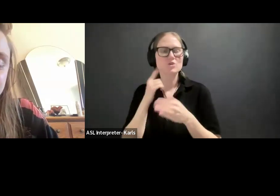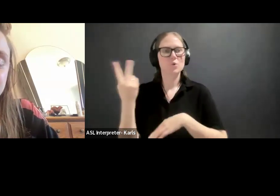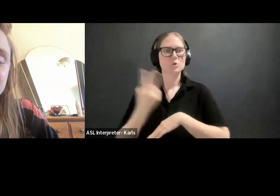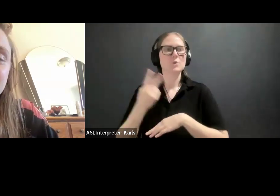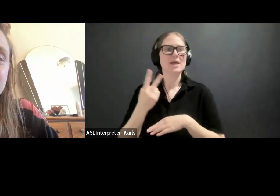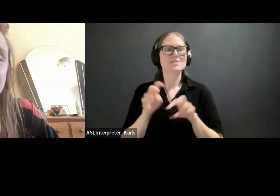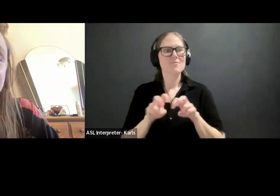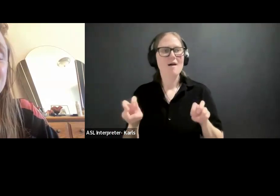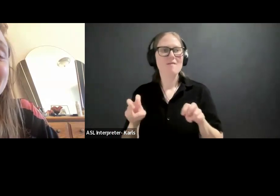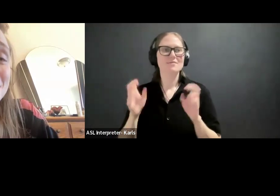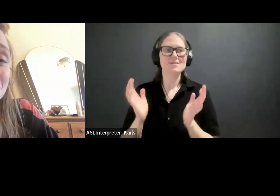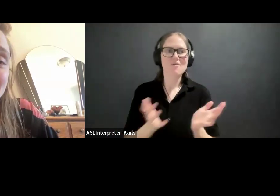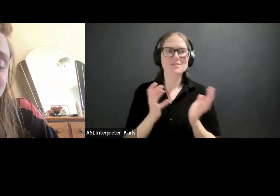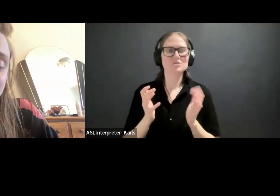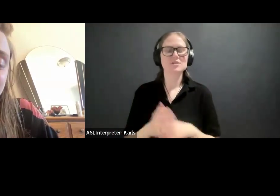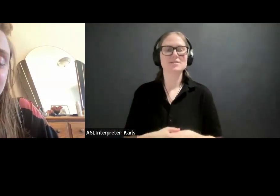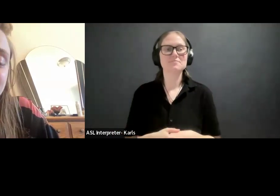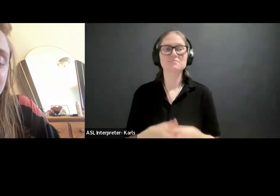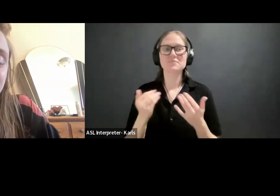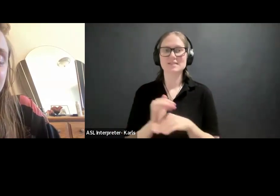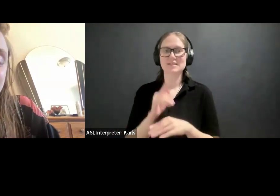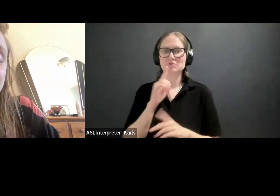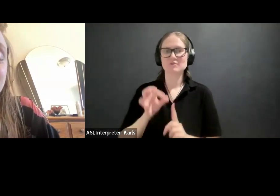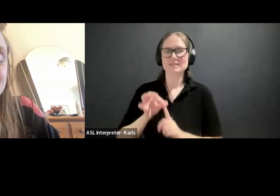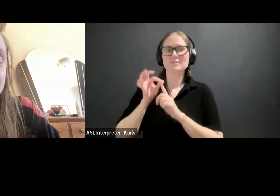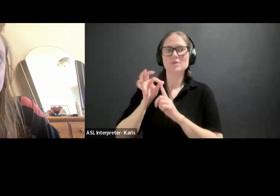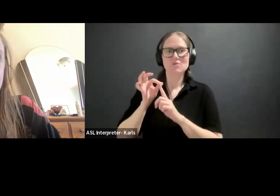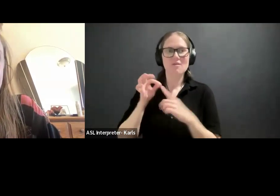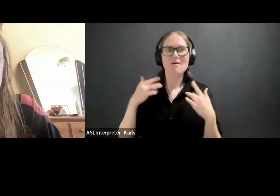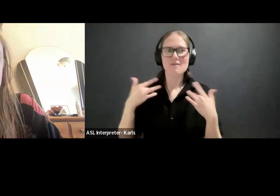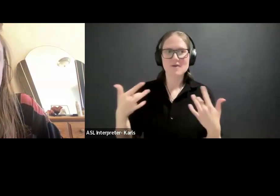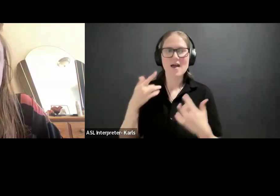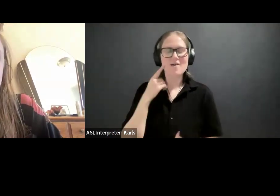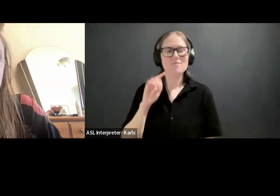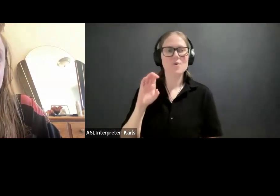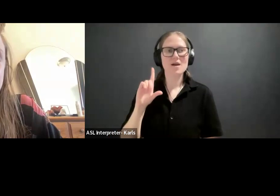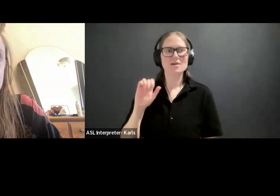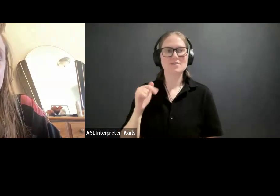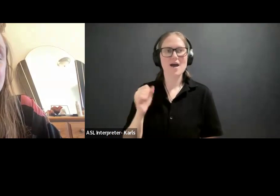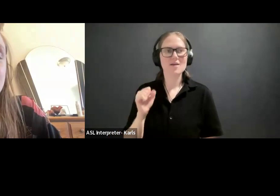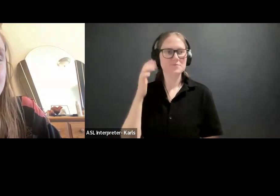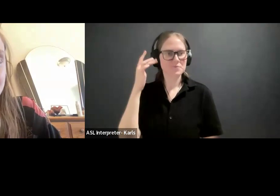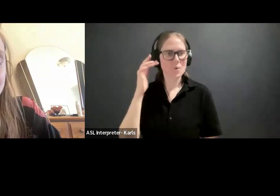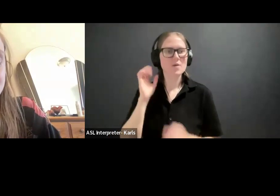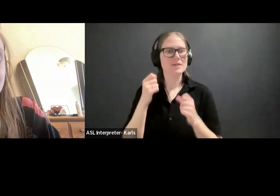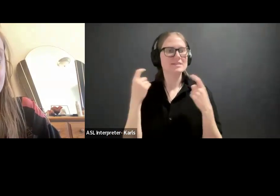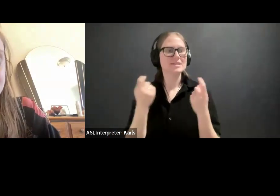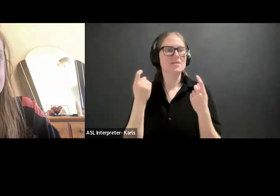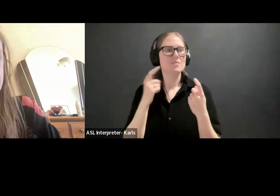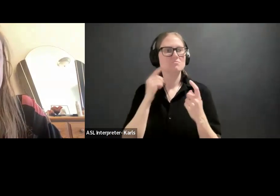Um, and tonight is a really special, um, event for CLAGS, because we get to celebrate some exceptional scholars.